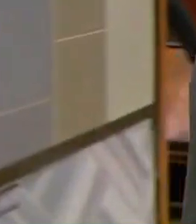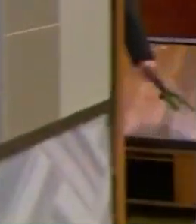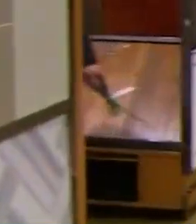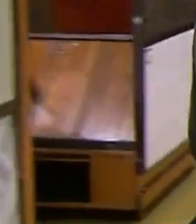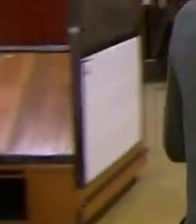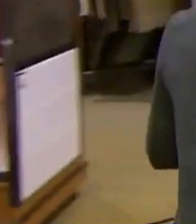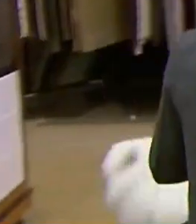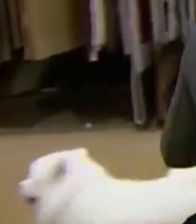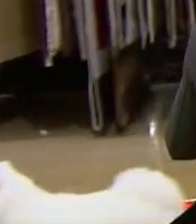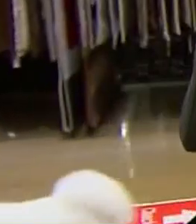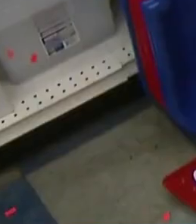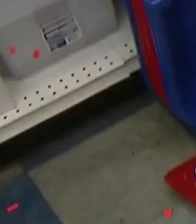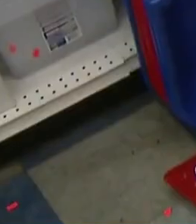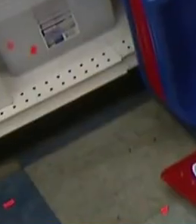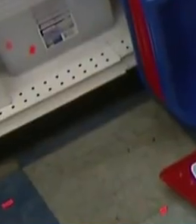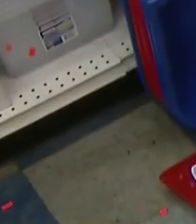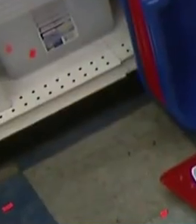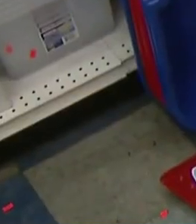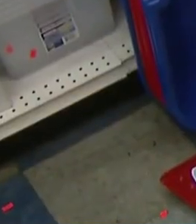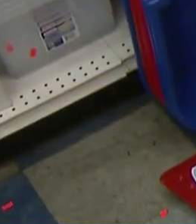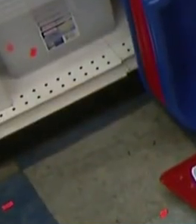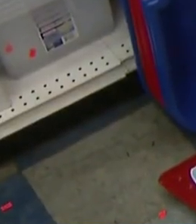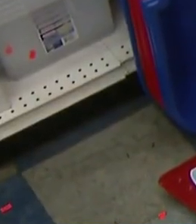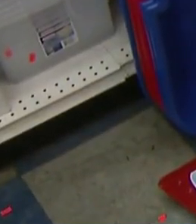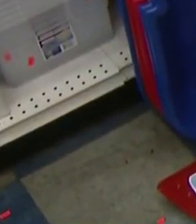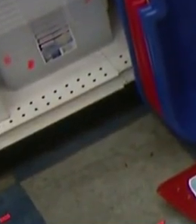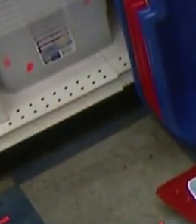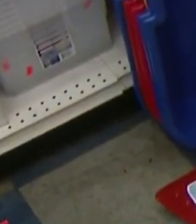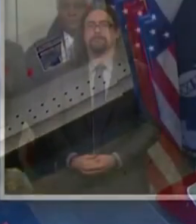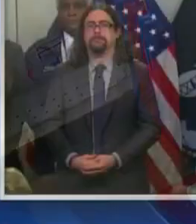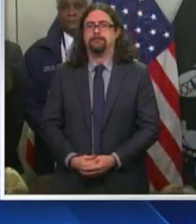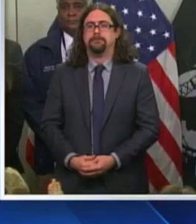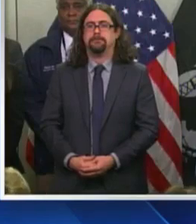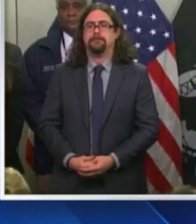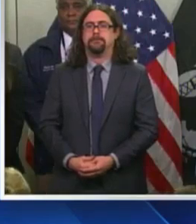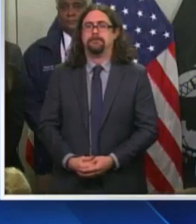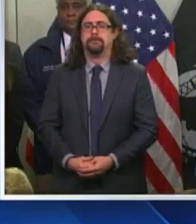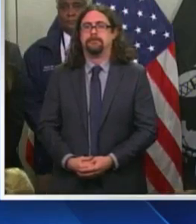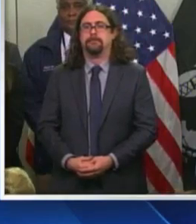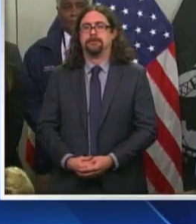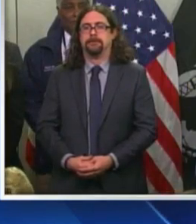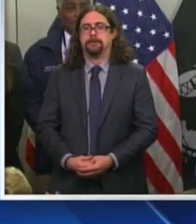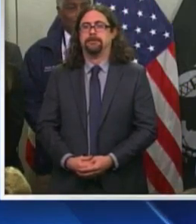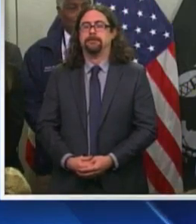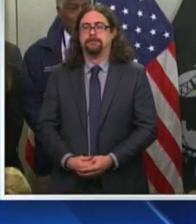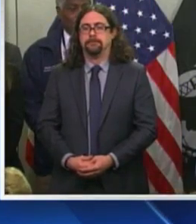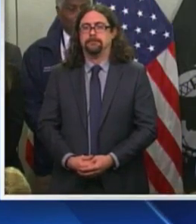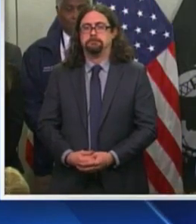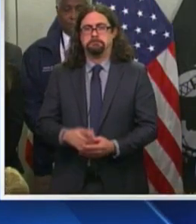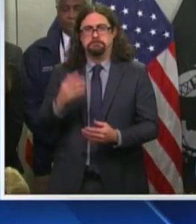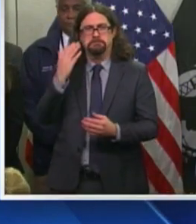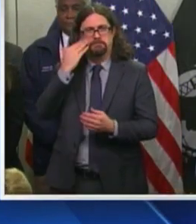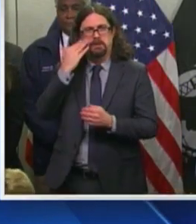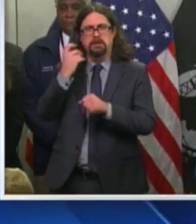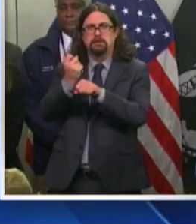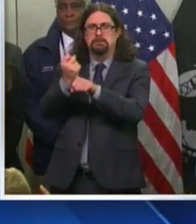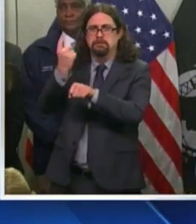RECEIVING, AND WE ARE, OF COURSE, READY TO UPGRADE OUR RESPONSE EVEN FURTHER. I HAVE REMINDED YOU ALL IN THE PAST THAT STOPPERS CAN MOVE